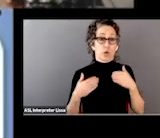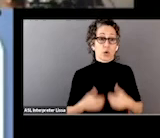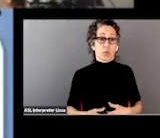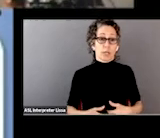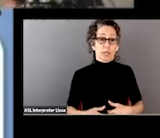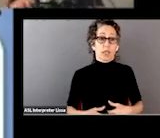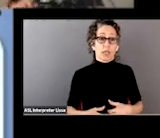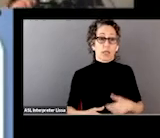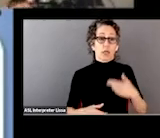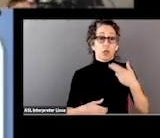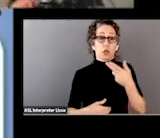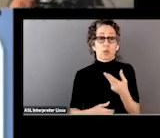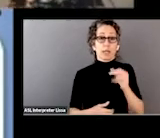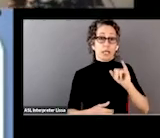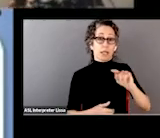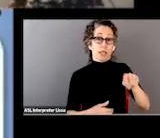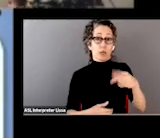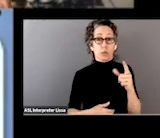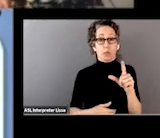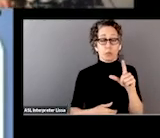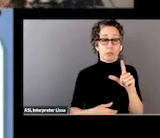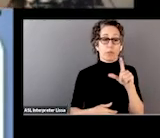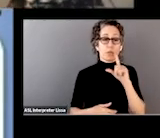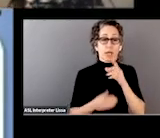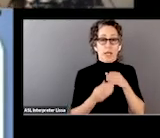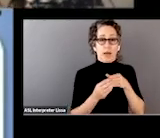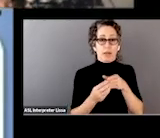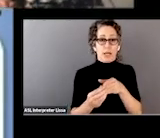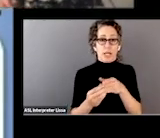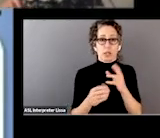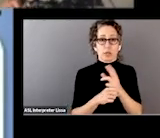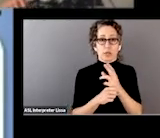the model as well as navigate with better features to get